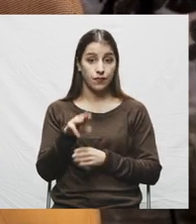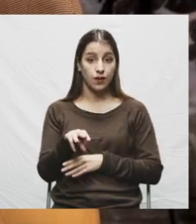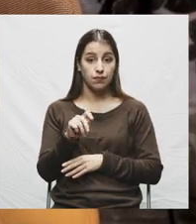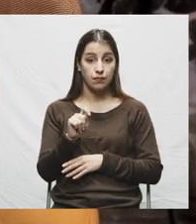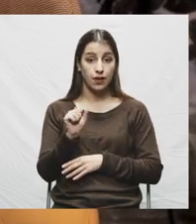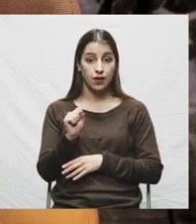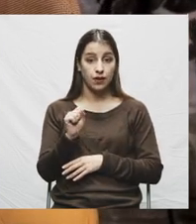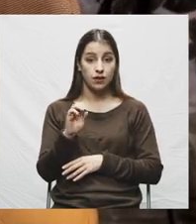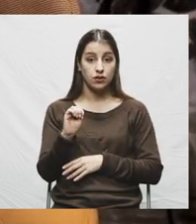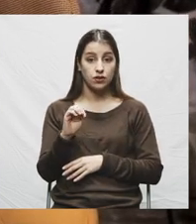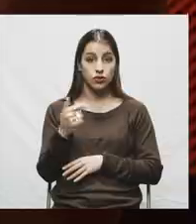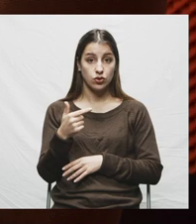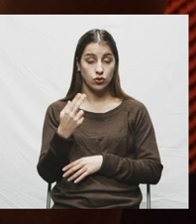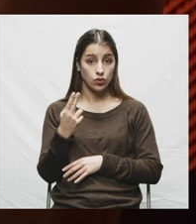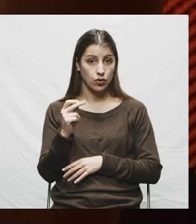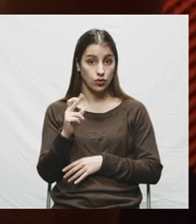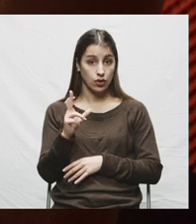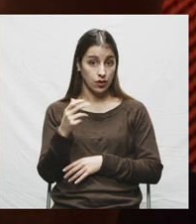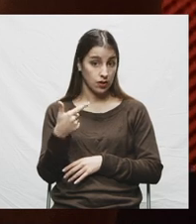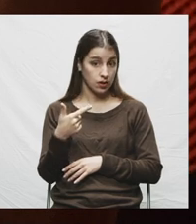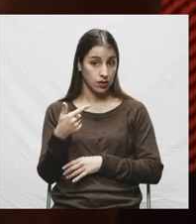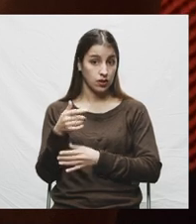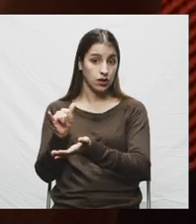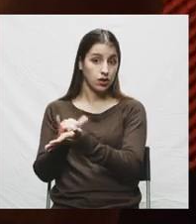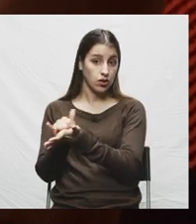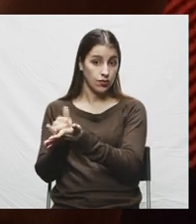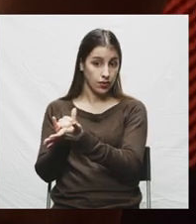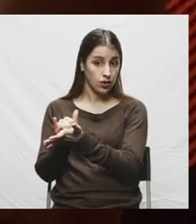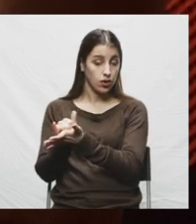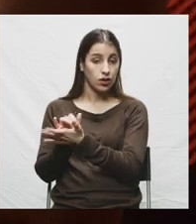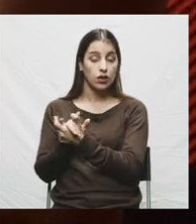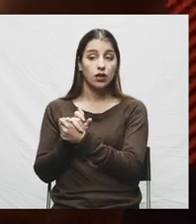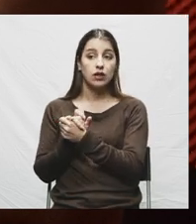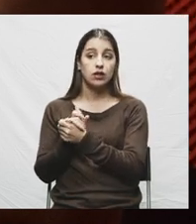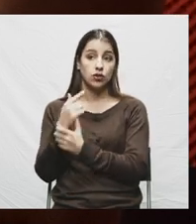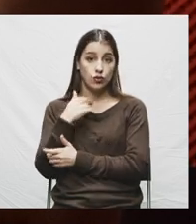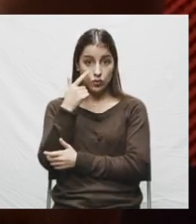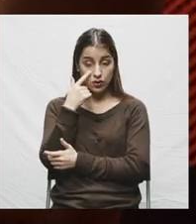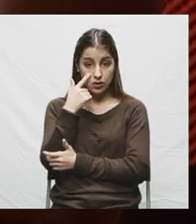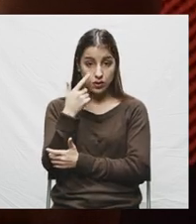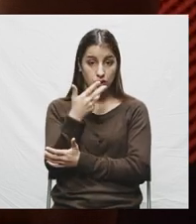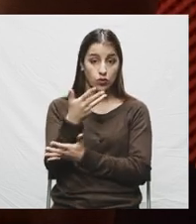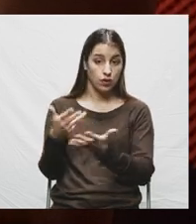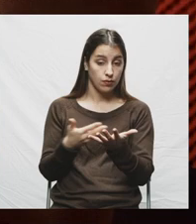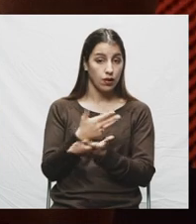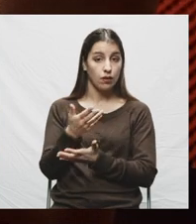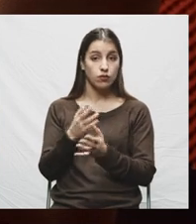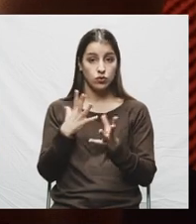Meg Stuart, from the people I knew in New York, is the strongest professional… You worked together. — … relation I have.